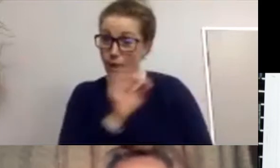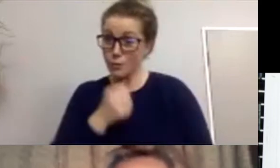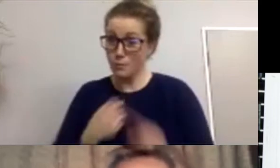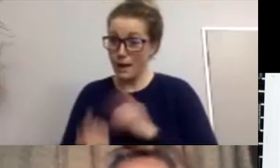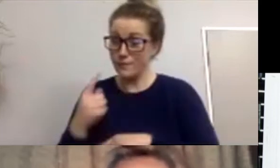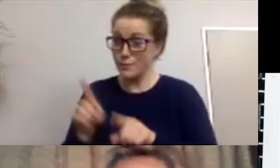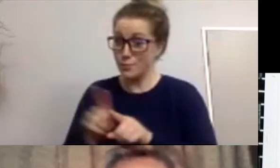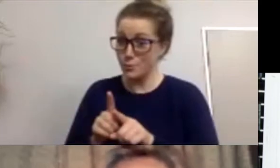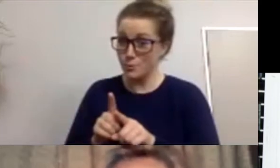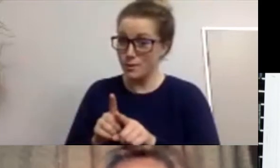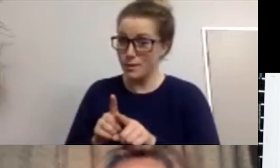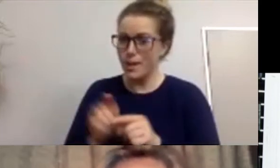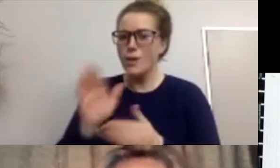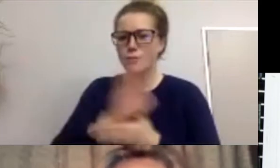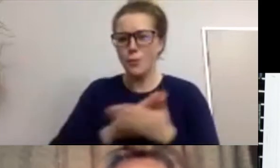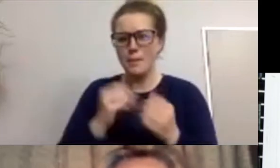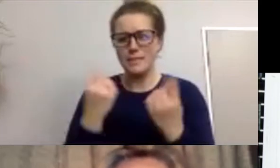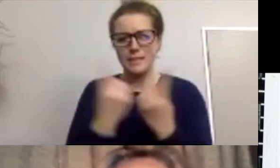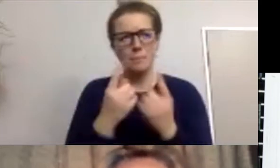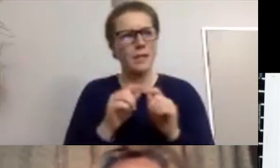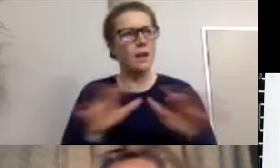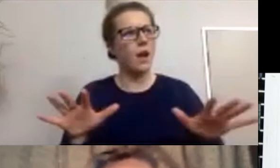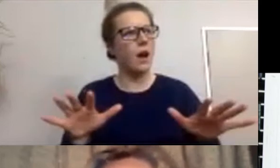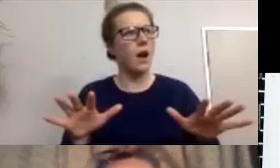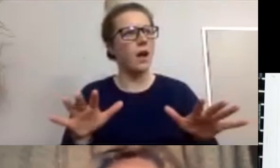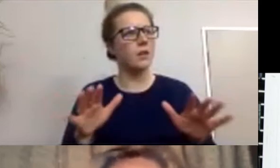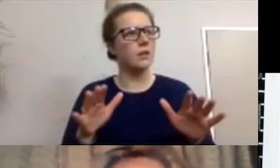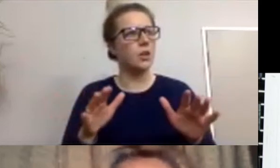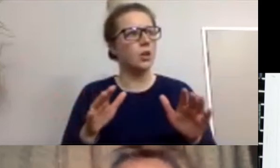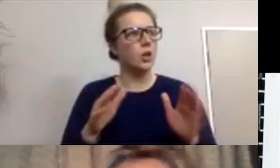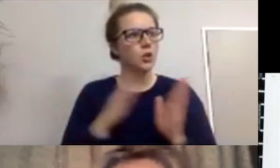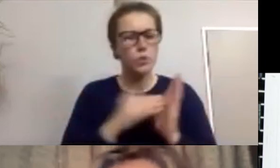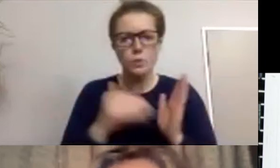So I had something like the New Zealand Opera and the APO [Auckland Philharmonia Orchestra] come to see me